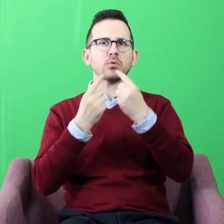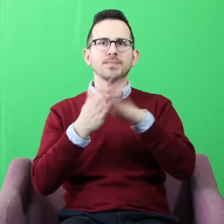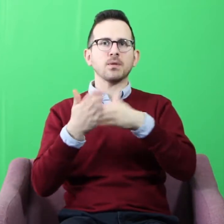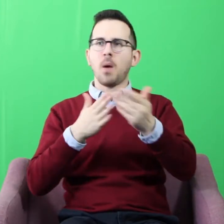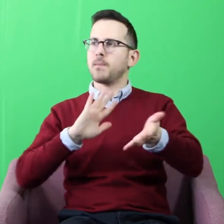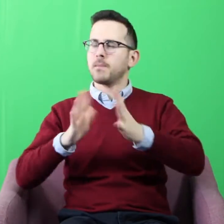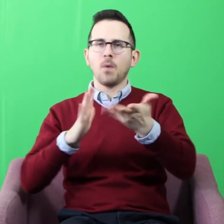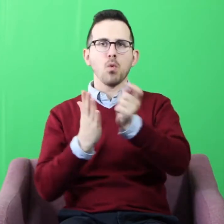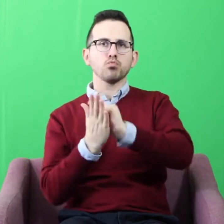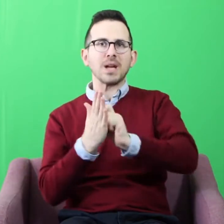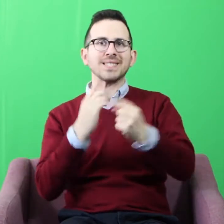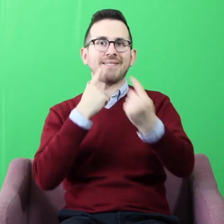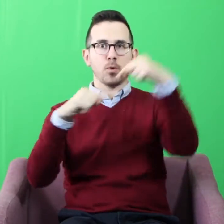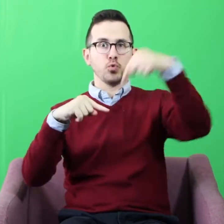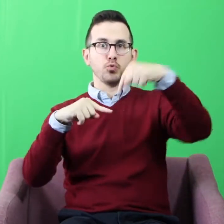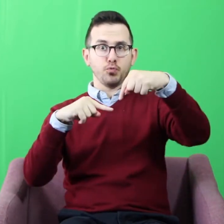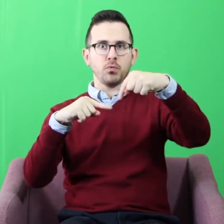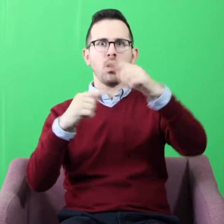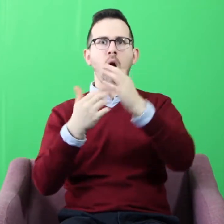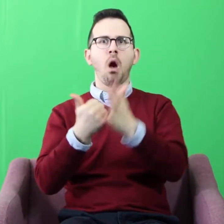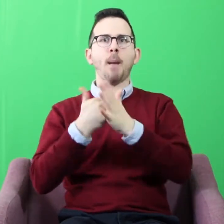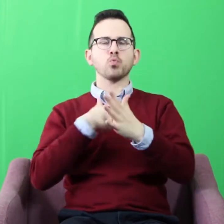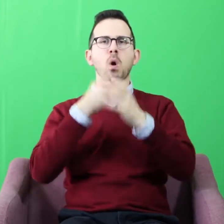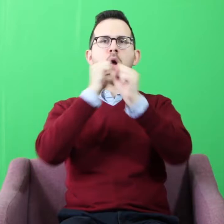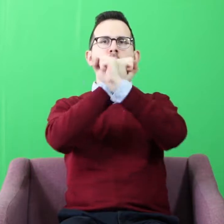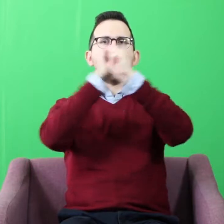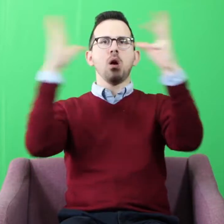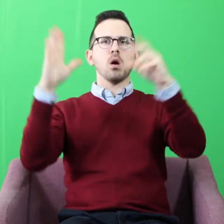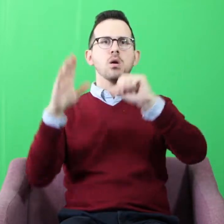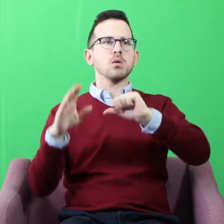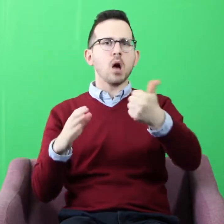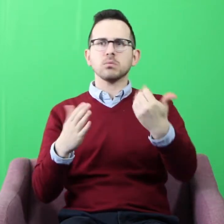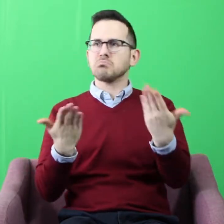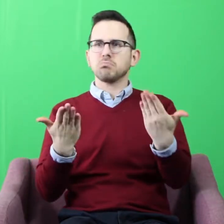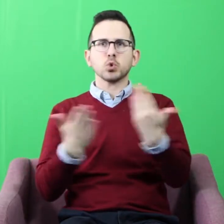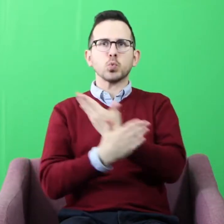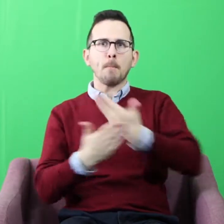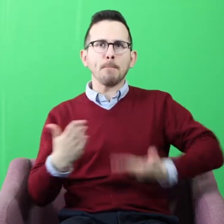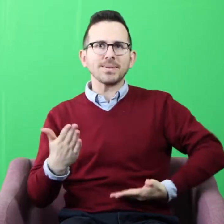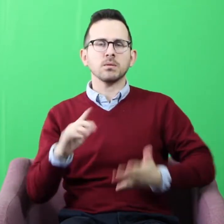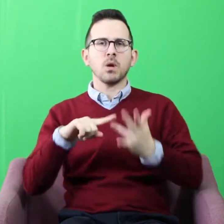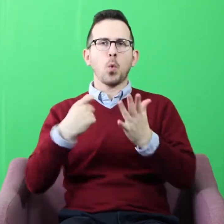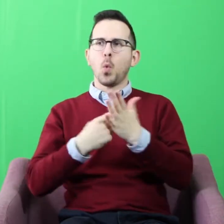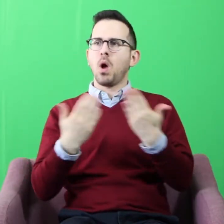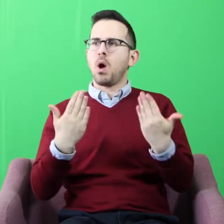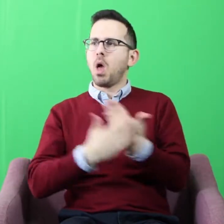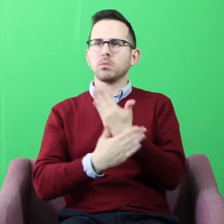Be that information in Sign language or in English having new information means I’m informed about what may be a new business,